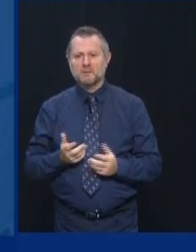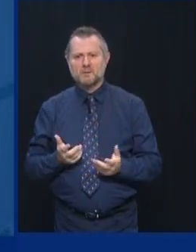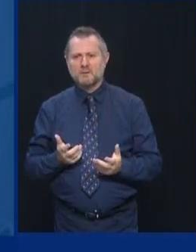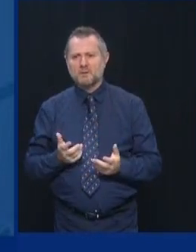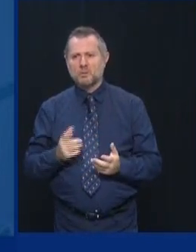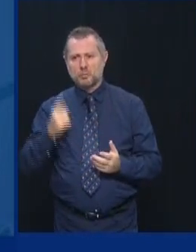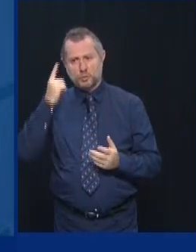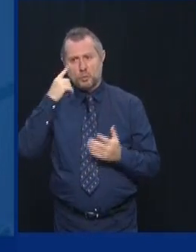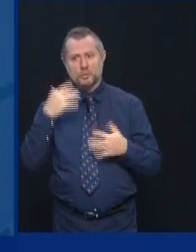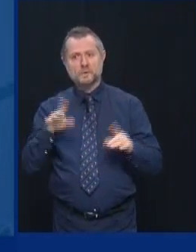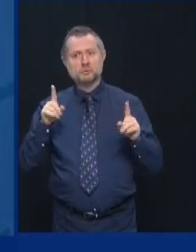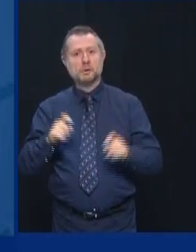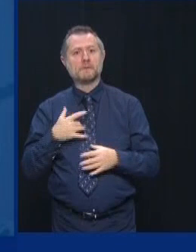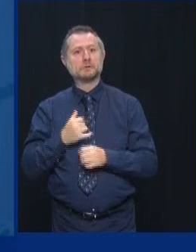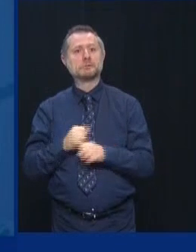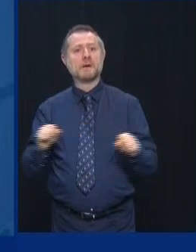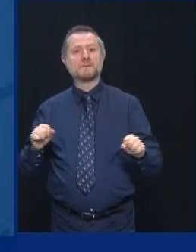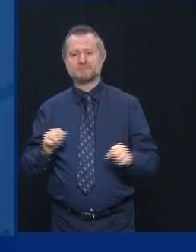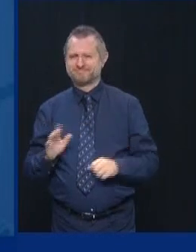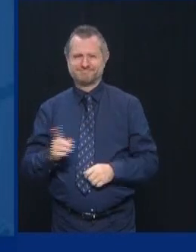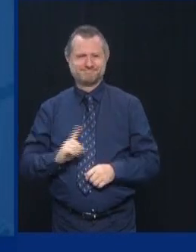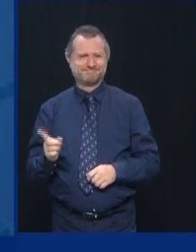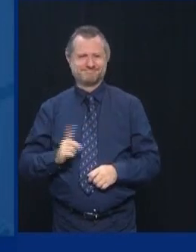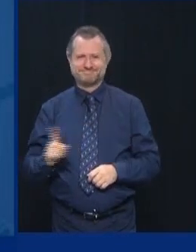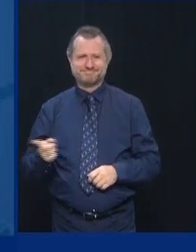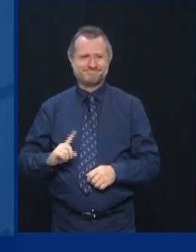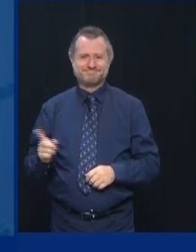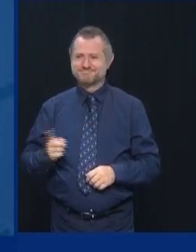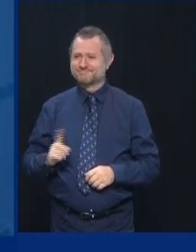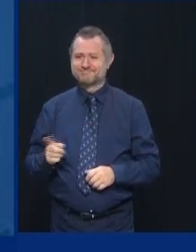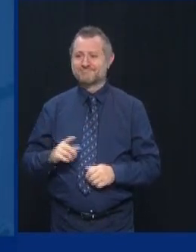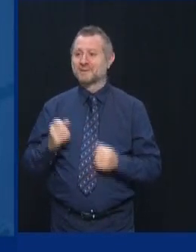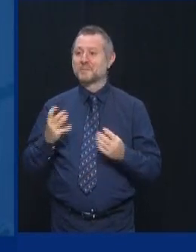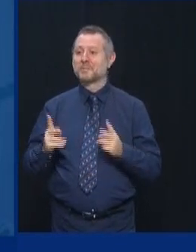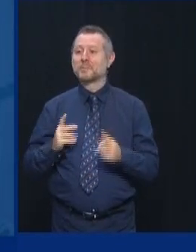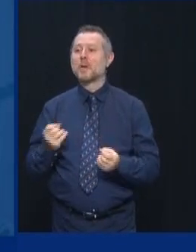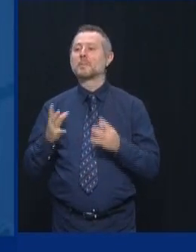AND LOOK AT THAT GROWING LIST OF PEOPLE AT A PRESIDENTIAL ROSE